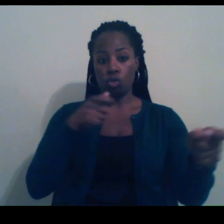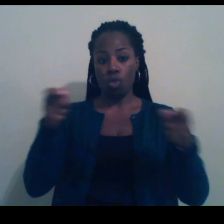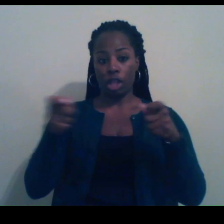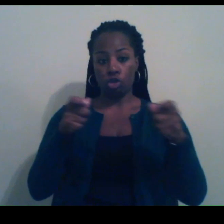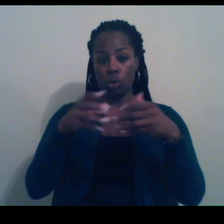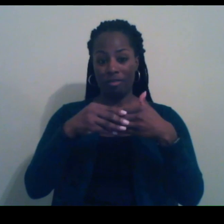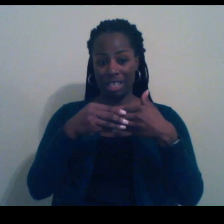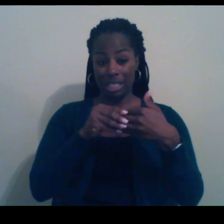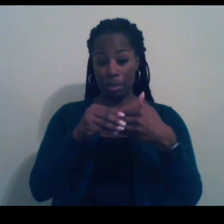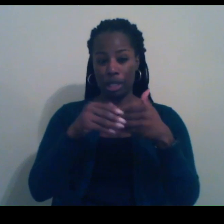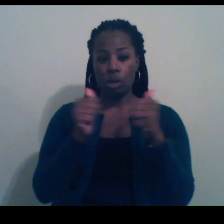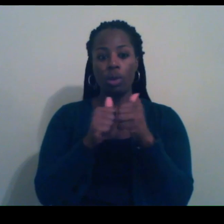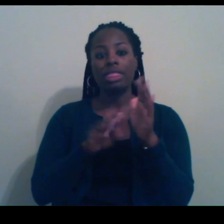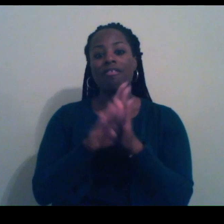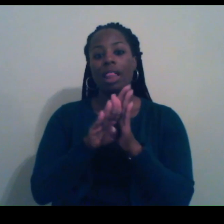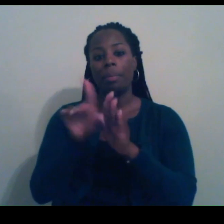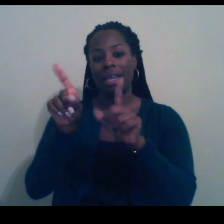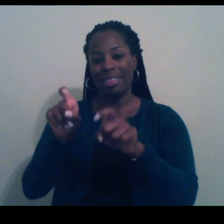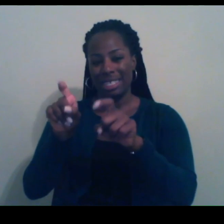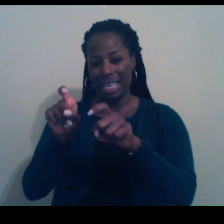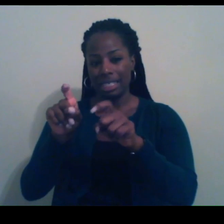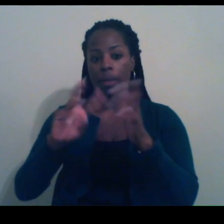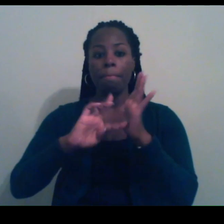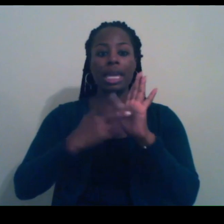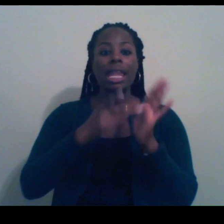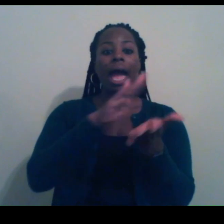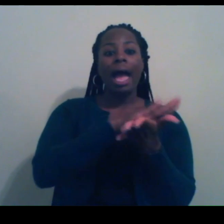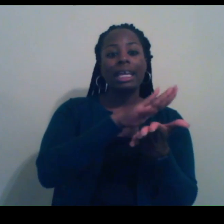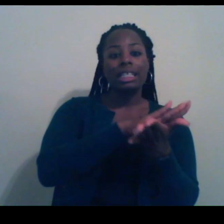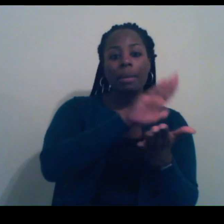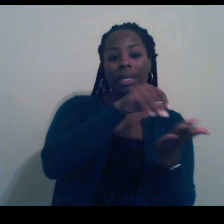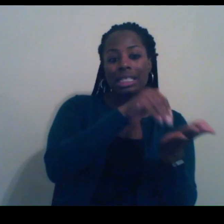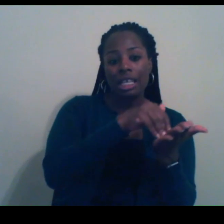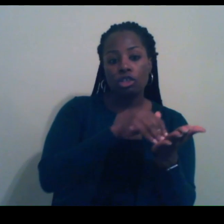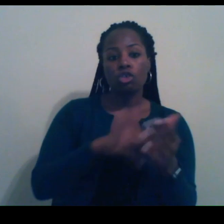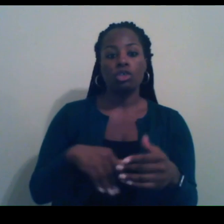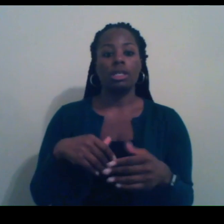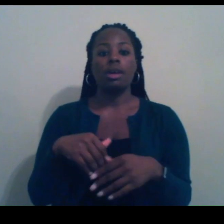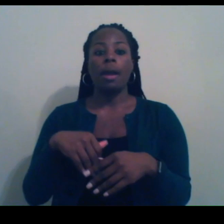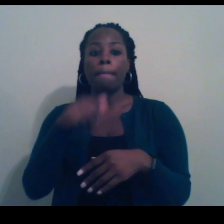so academic centers private companies can develop these tests tell us that